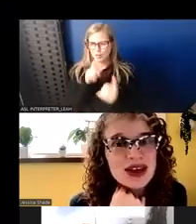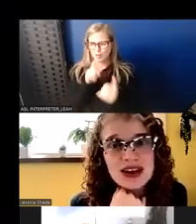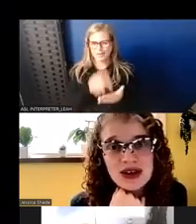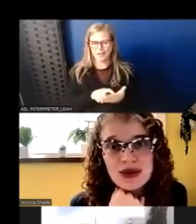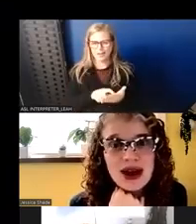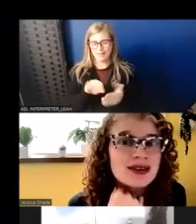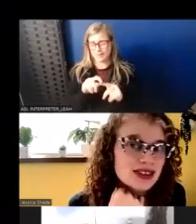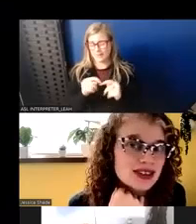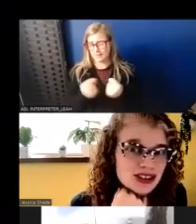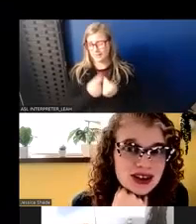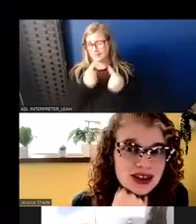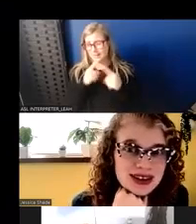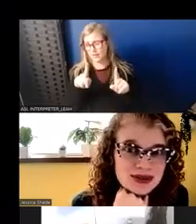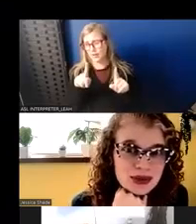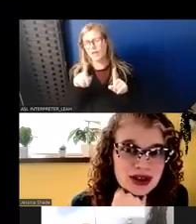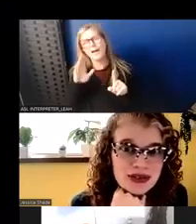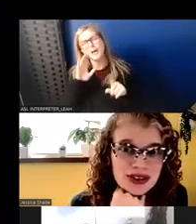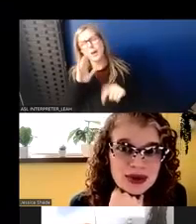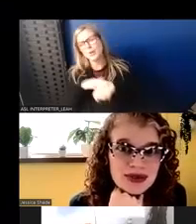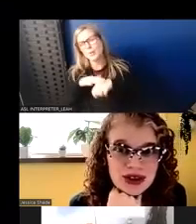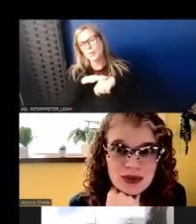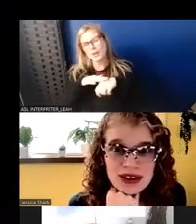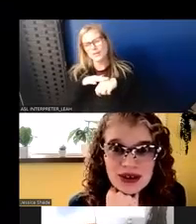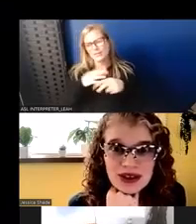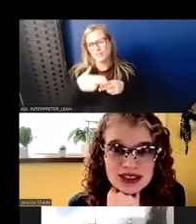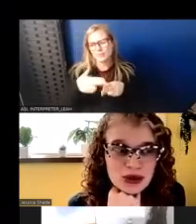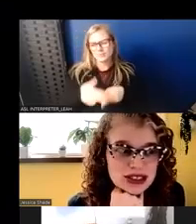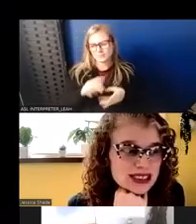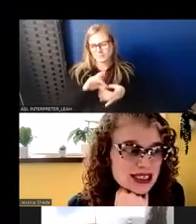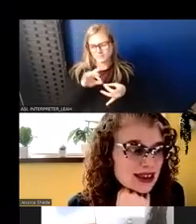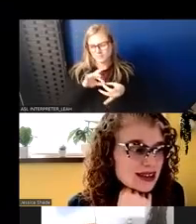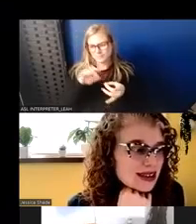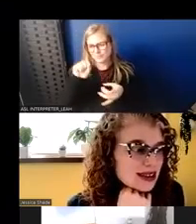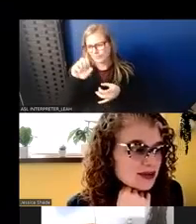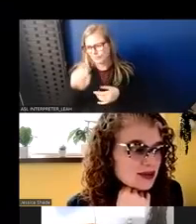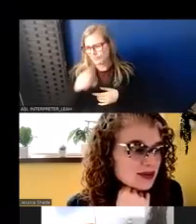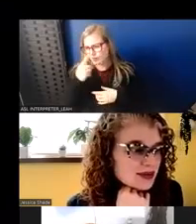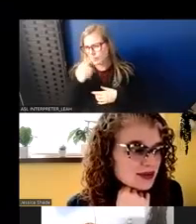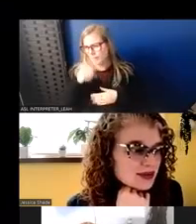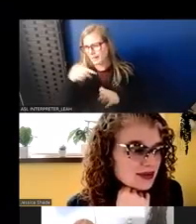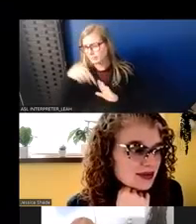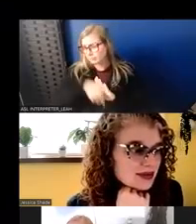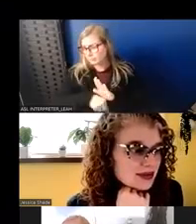And I know you kind of touched on this briefly, but if you don't mind going into more detail? Yeah.